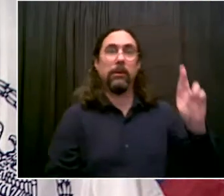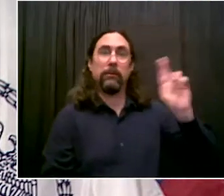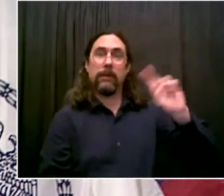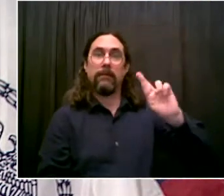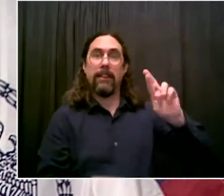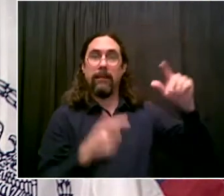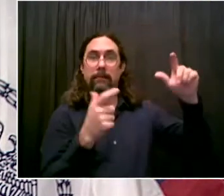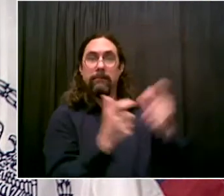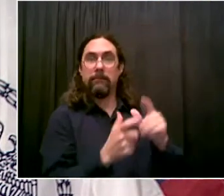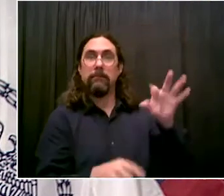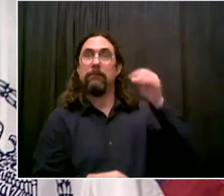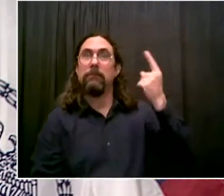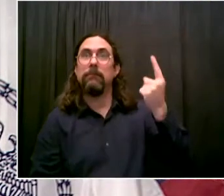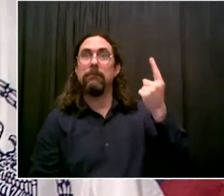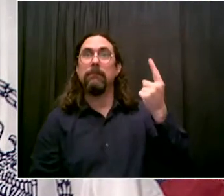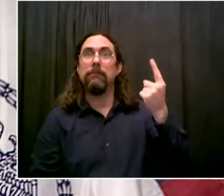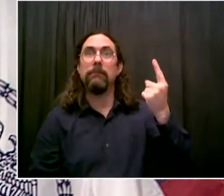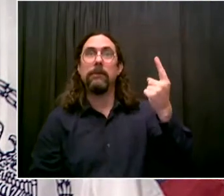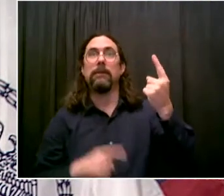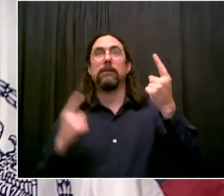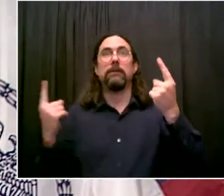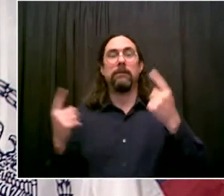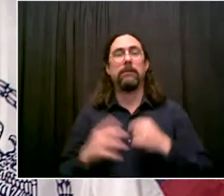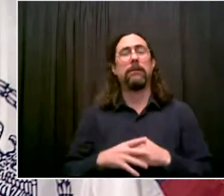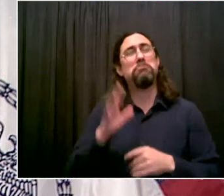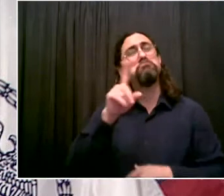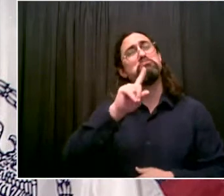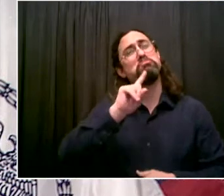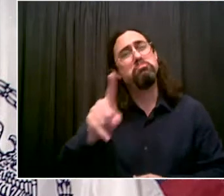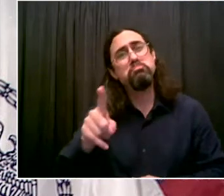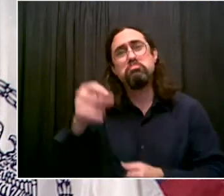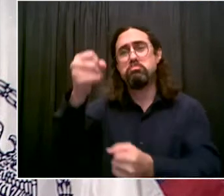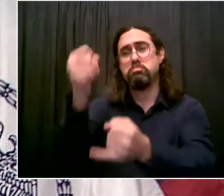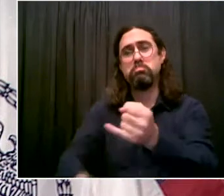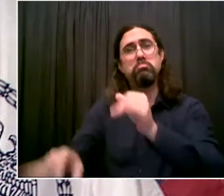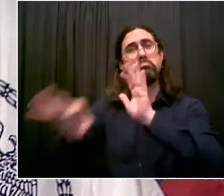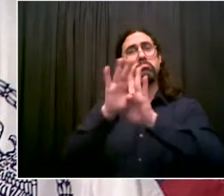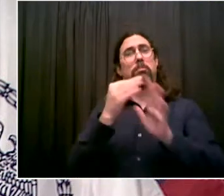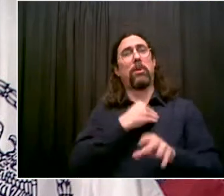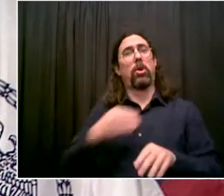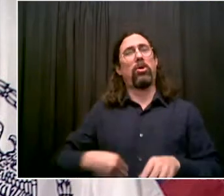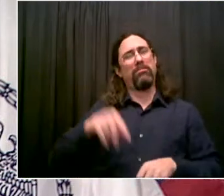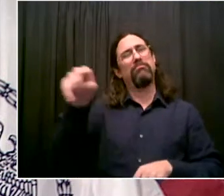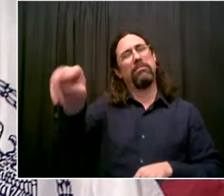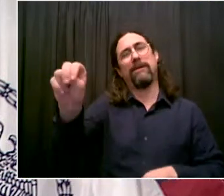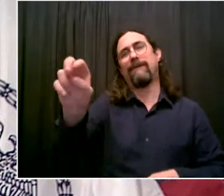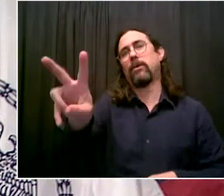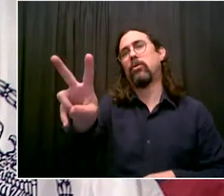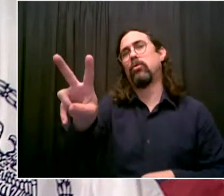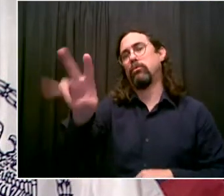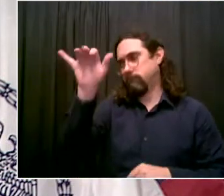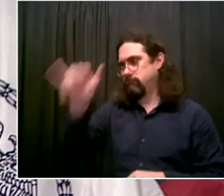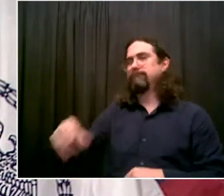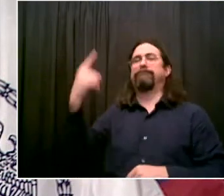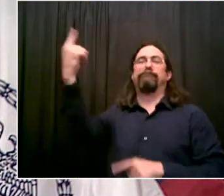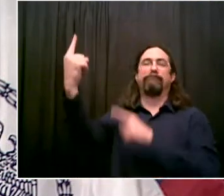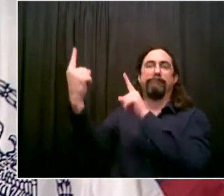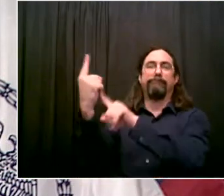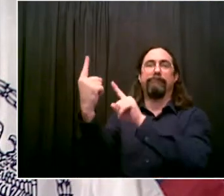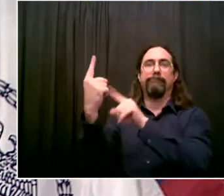TRANSITION, WHEN WE GET TO THAT MONTME WE WILL START FIGURING OUT BUT THERE'S PLENTY OF TIME TO CRAETE A GOOD AND POSITIVE